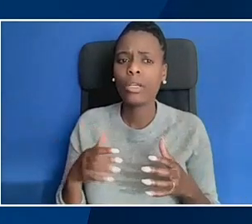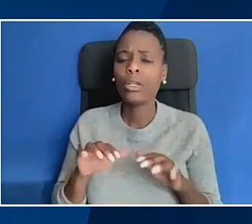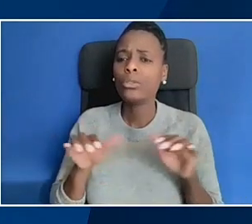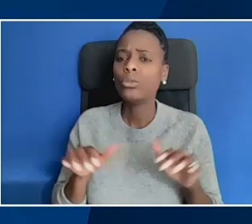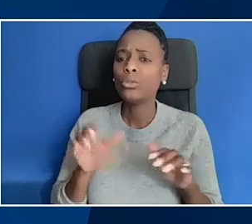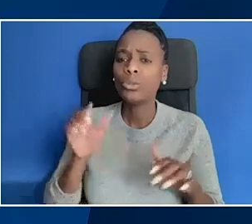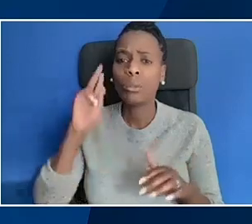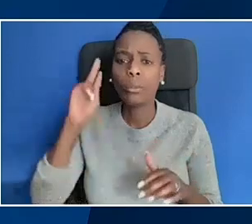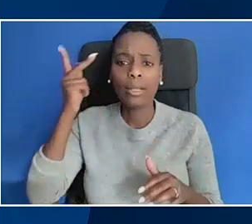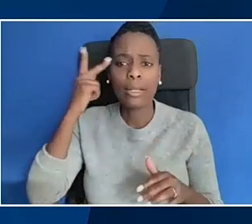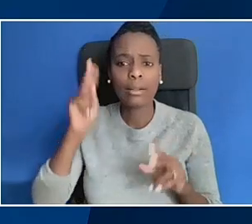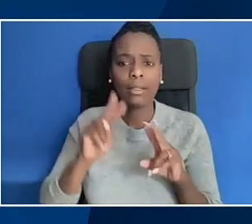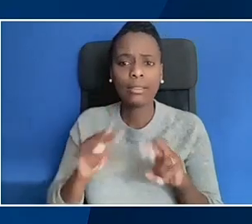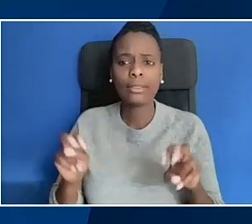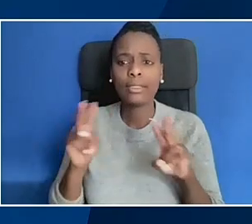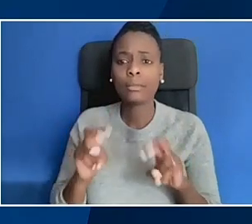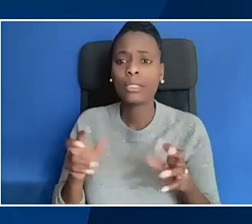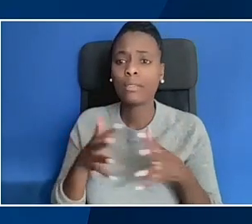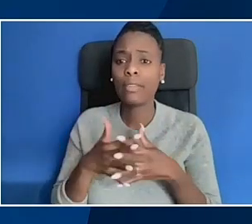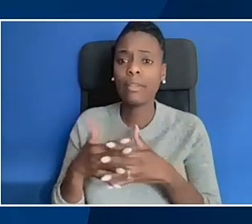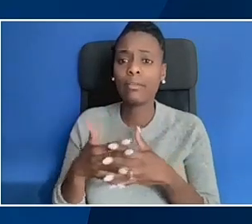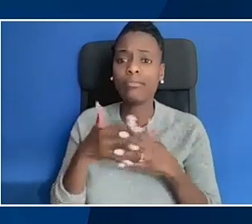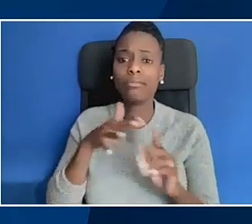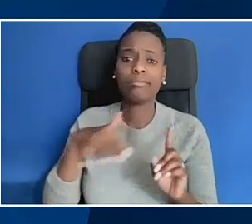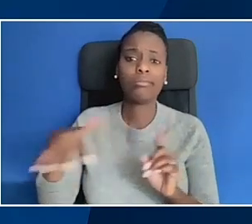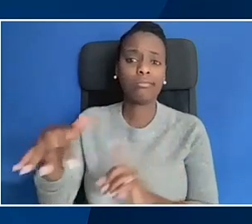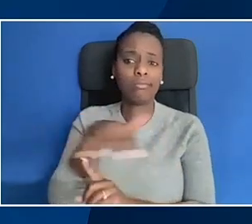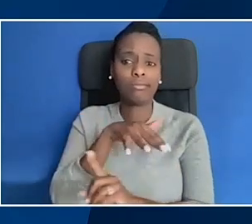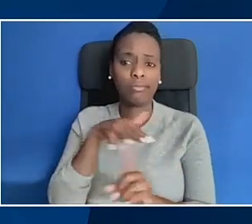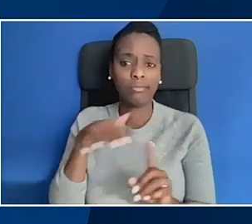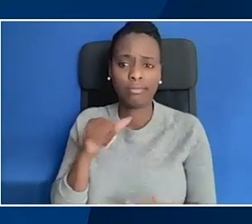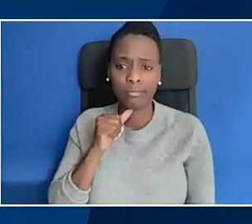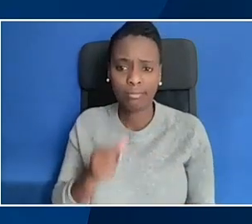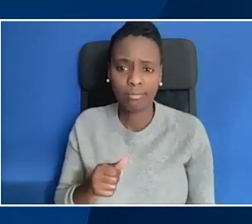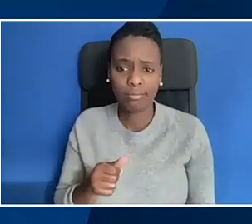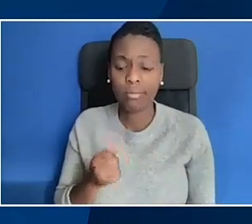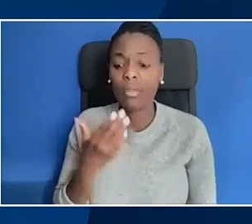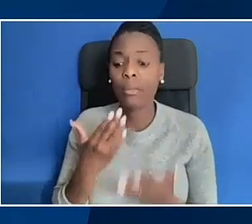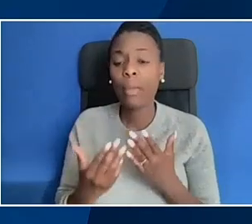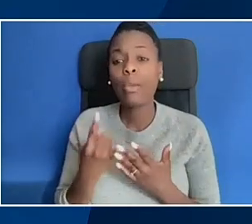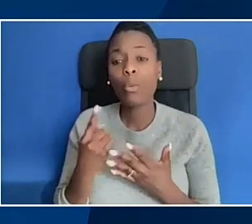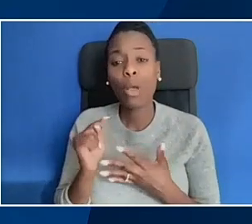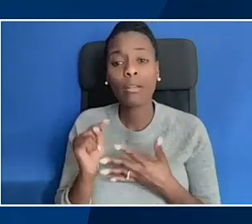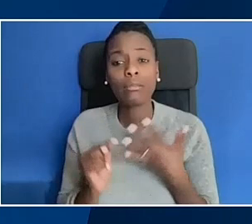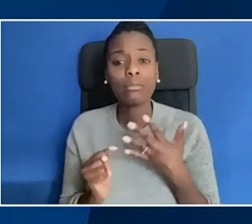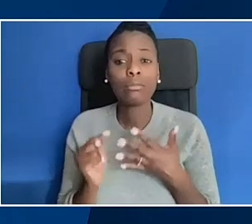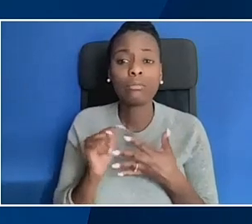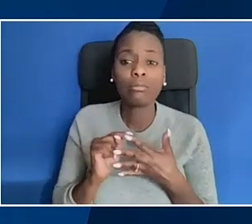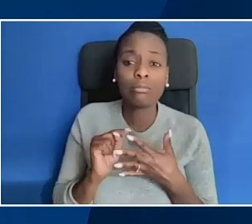the American environment. That may be a factor that people want to bring in. But first and foremost, you